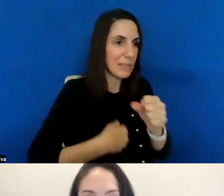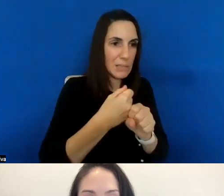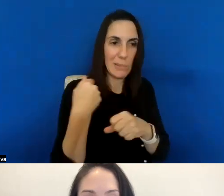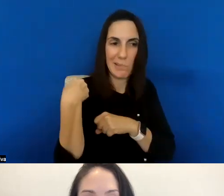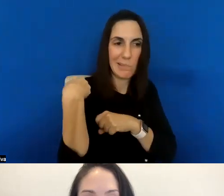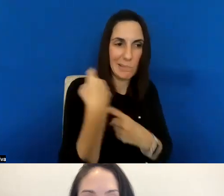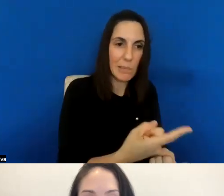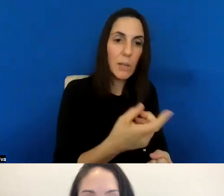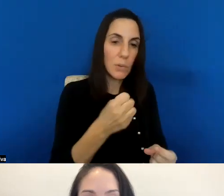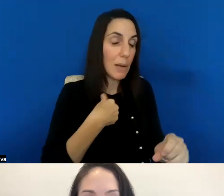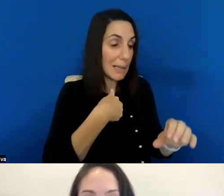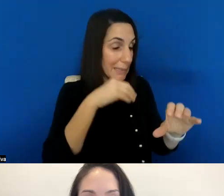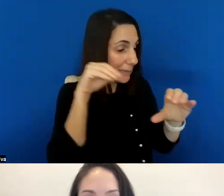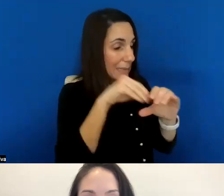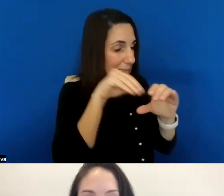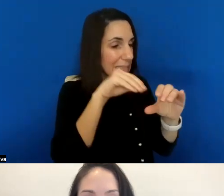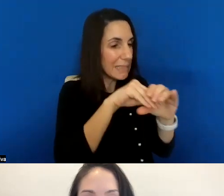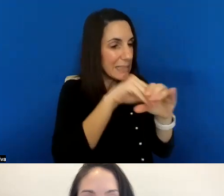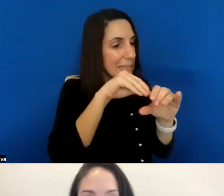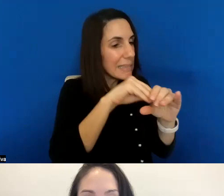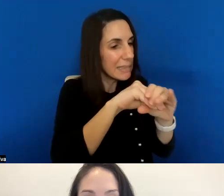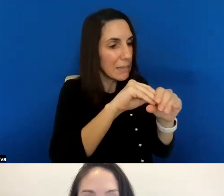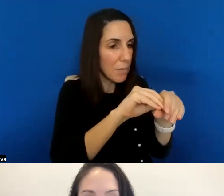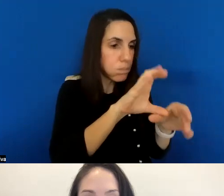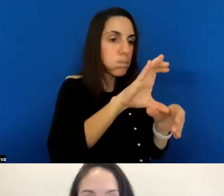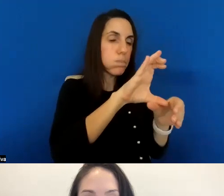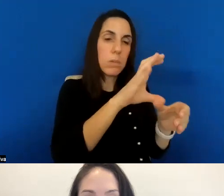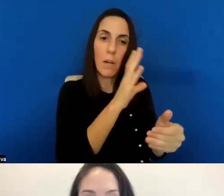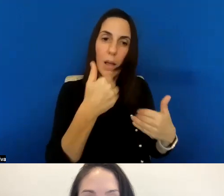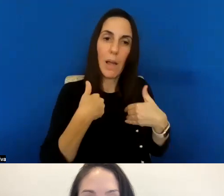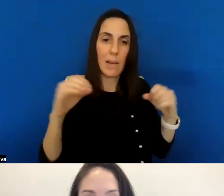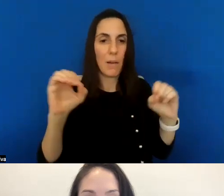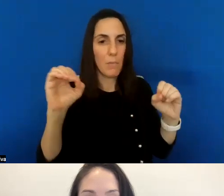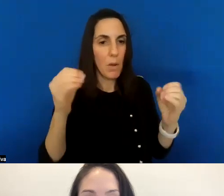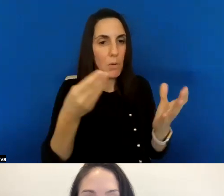a significant some of emergency fund to have in the event that's something like this happened